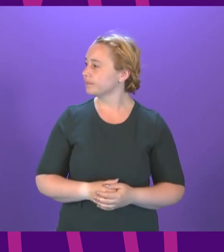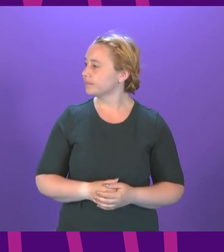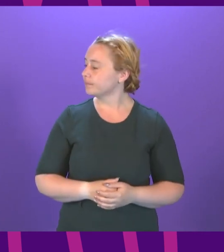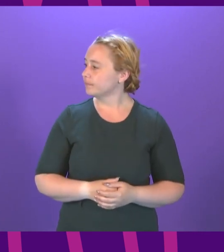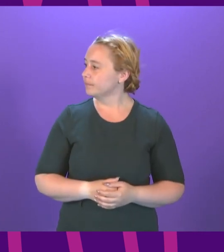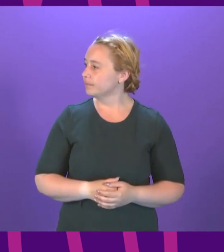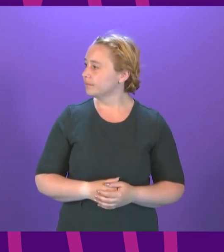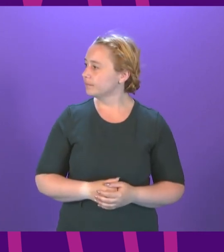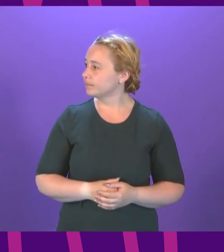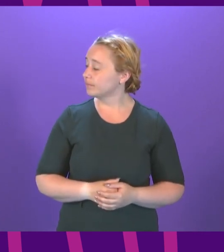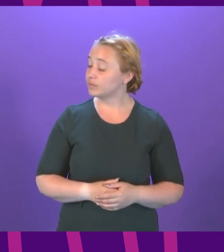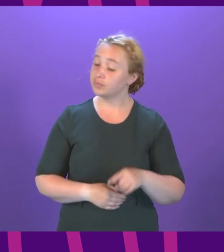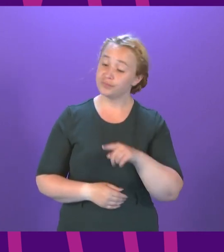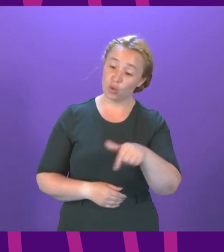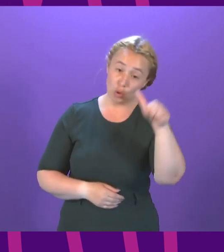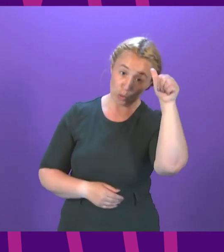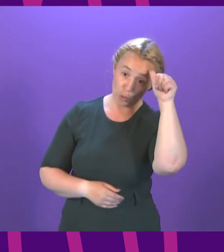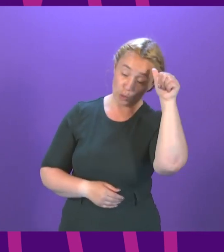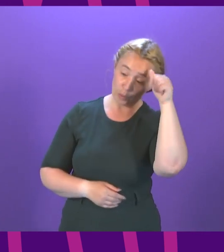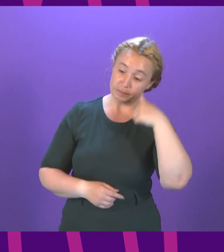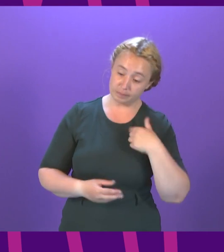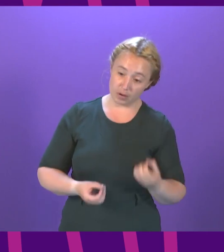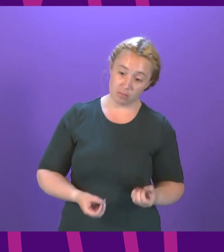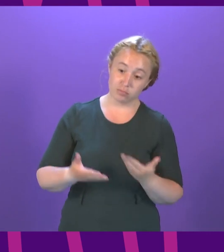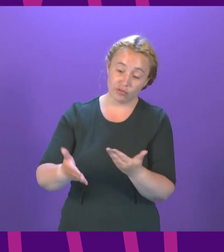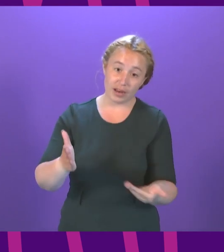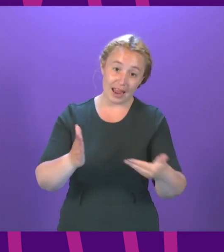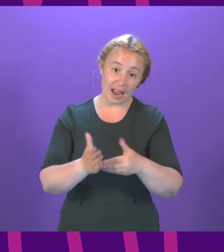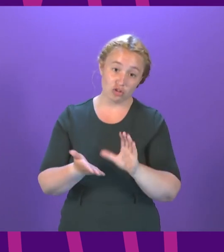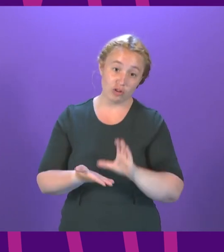As Beatrice Wishart knows, we are providing councils with significant extra funding that is